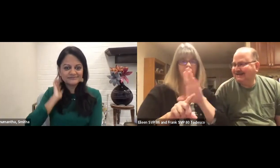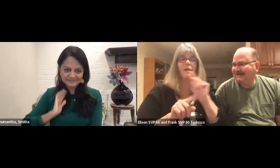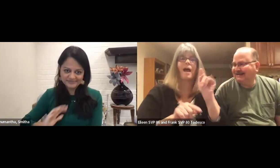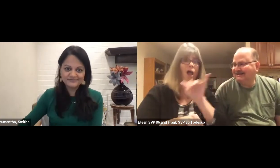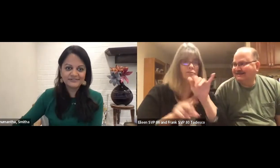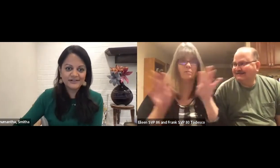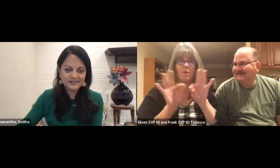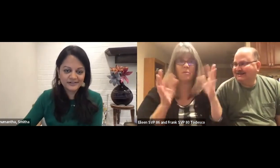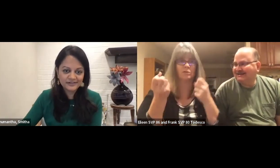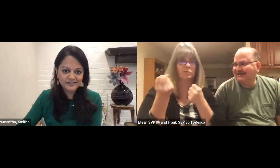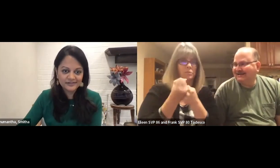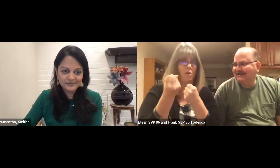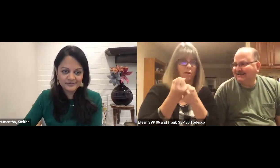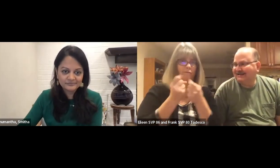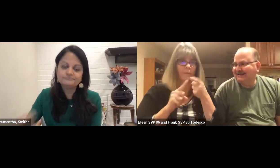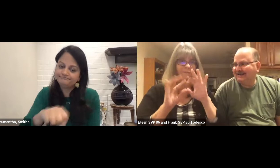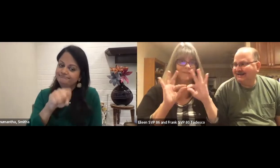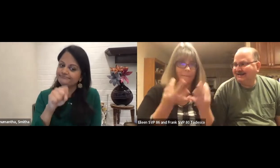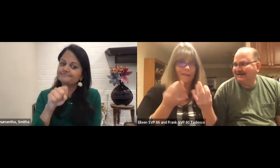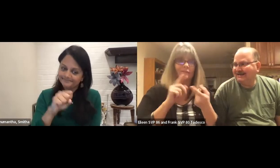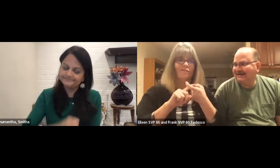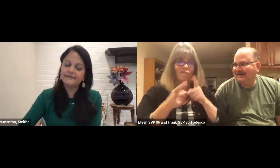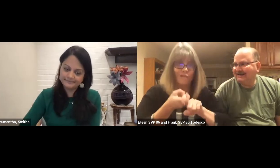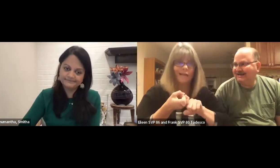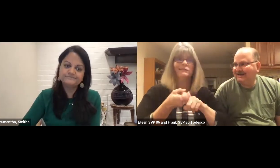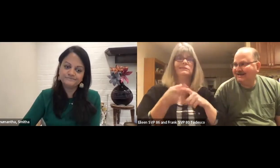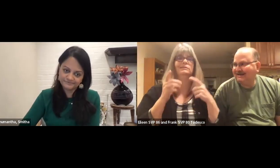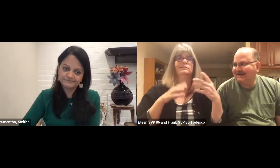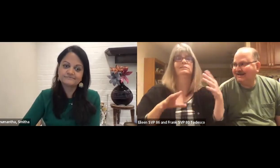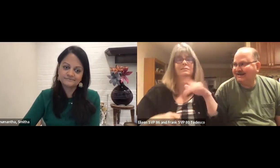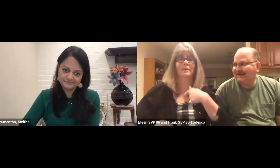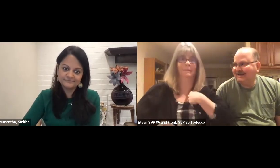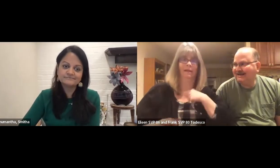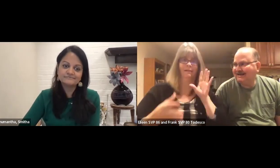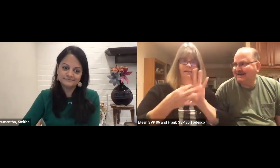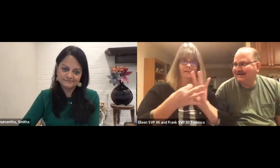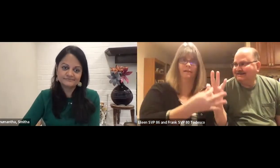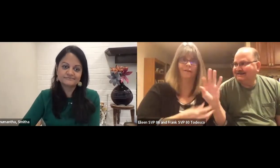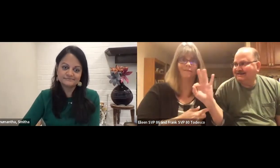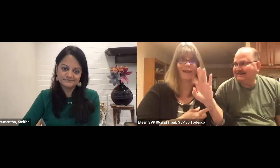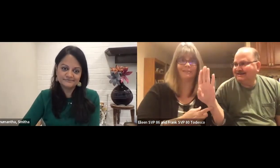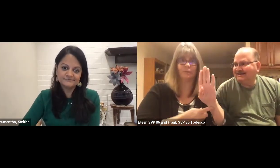Oh, humor is very important, but what also is very important is support from our family and our friends.